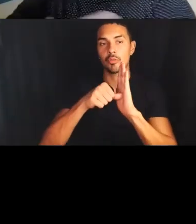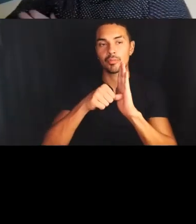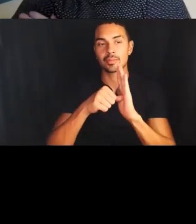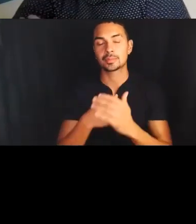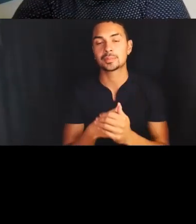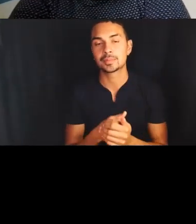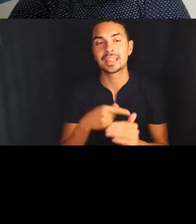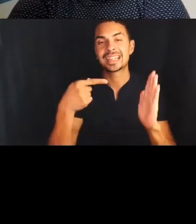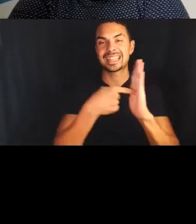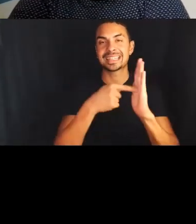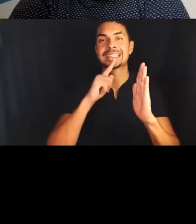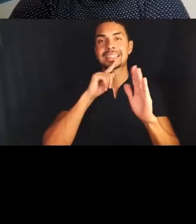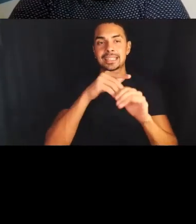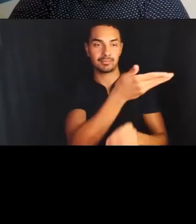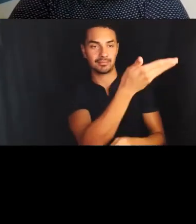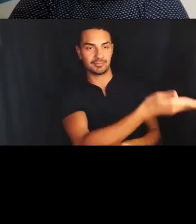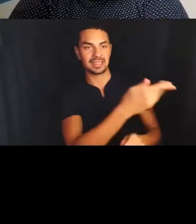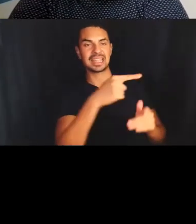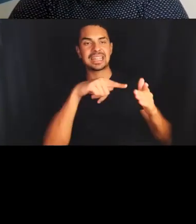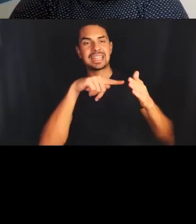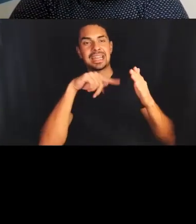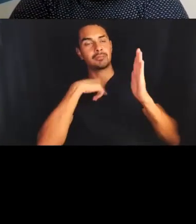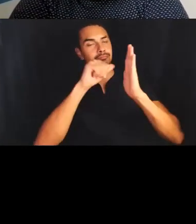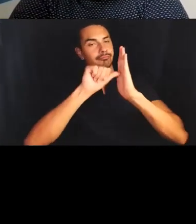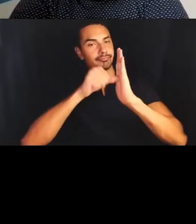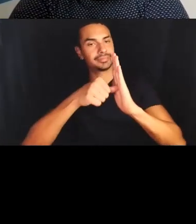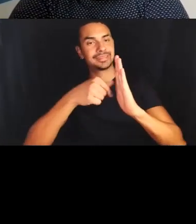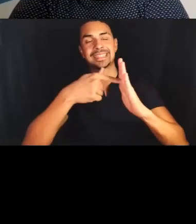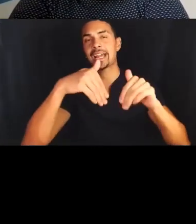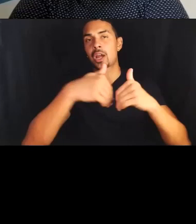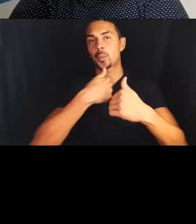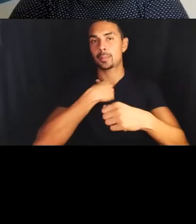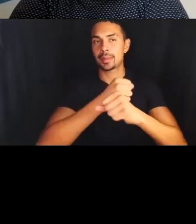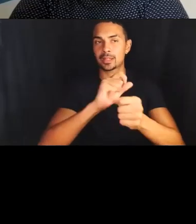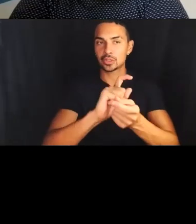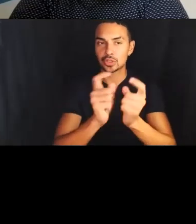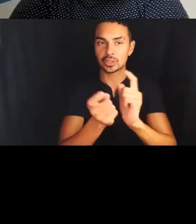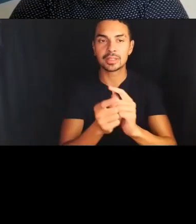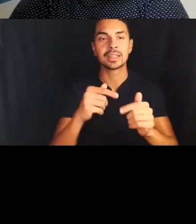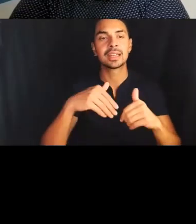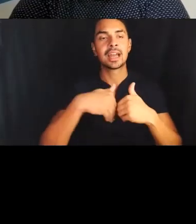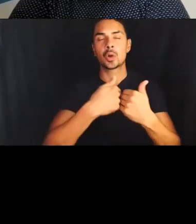this is how we make change. This is how we come together. This is how we assist each other.